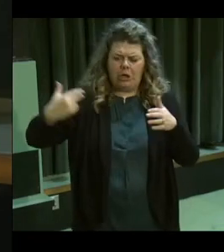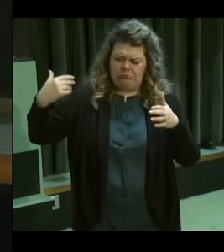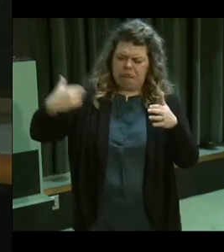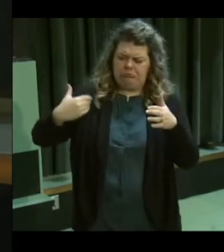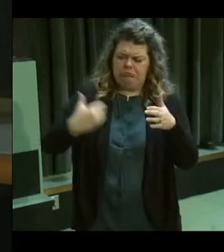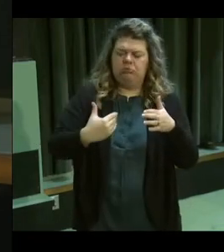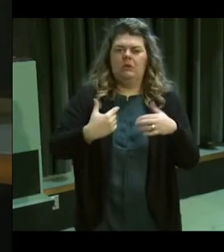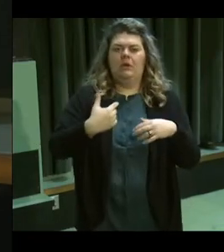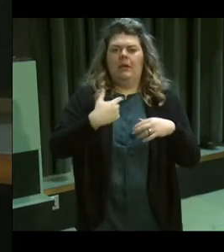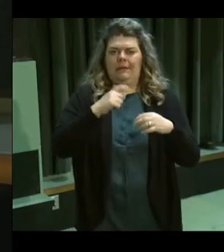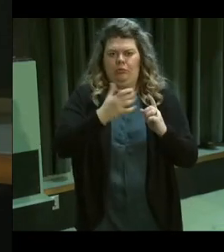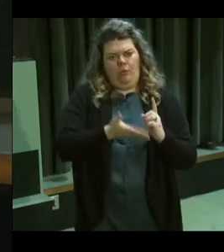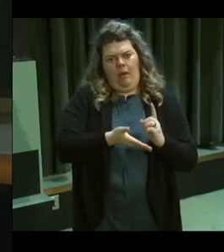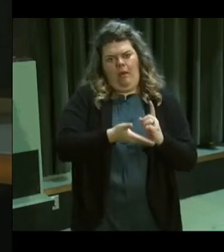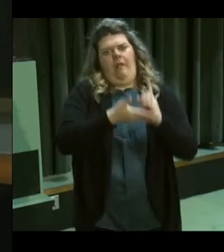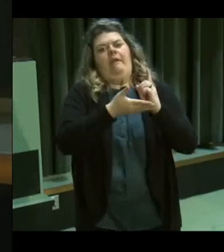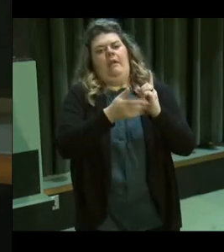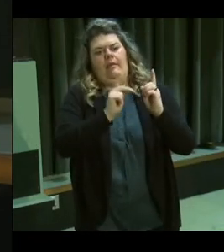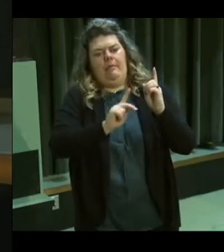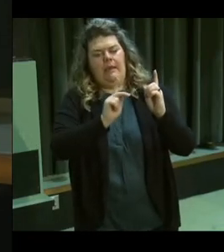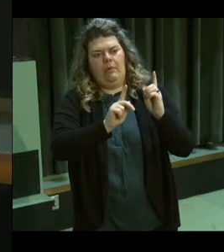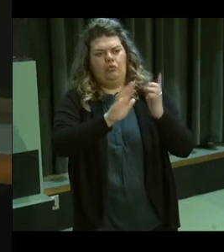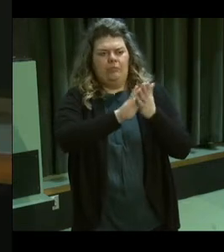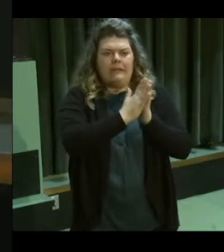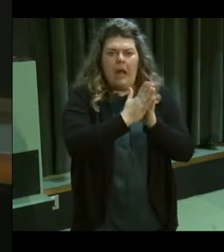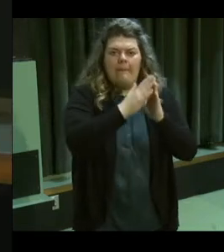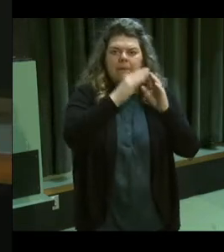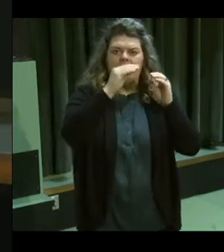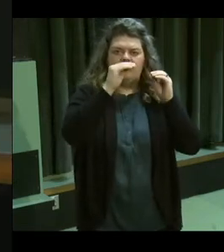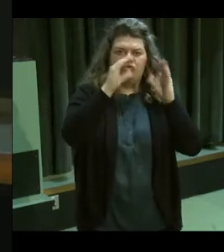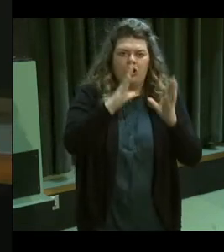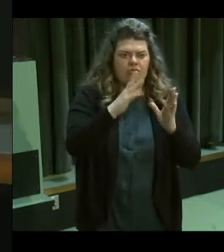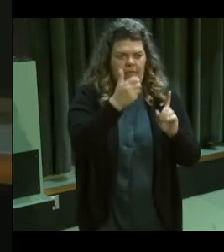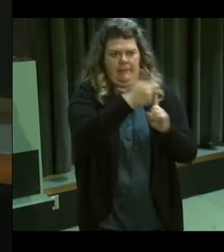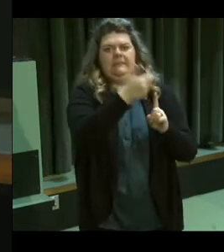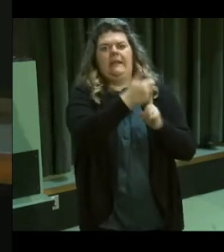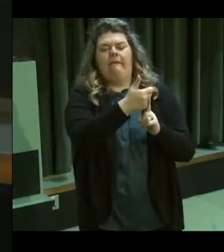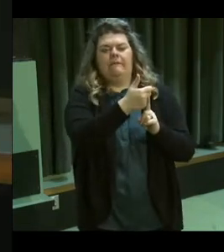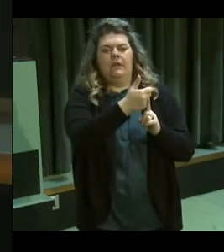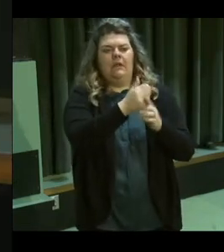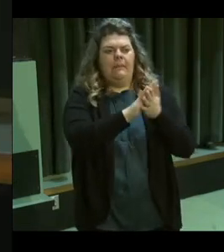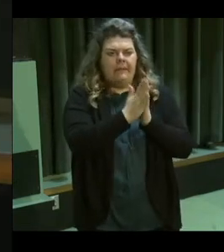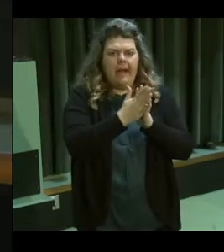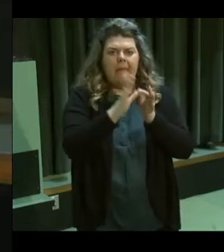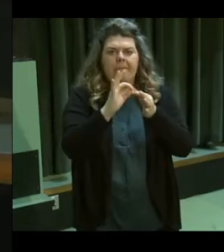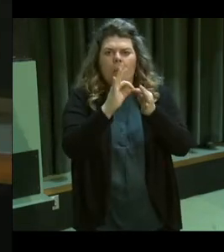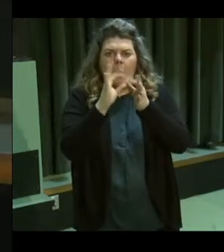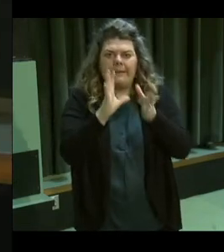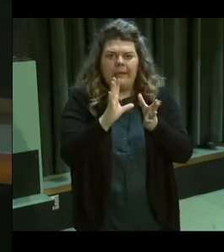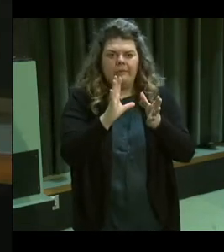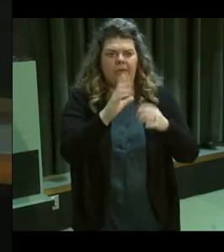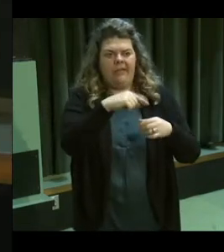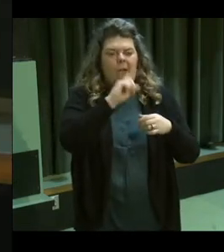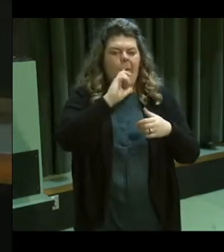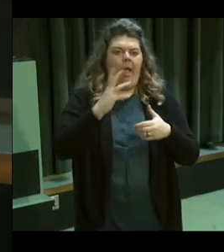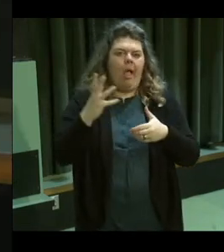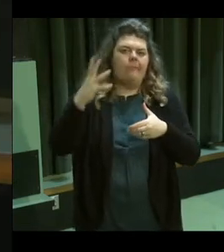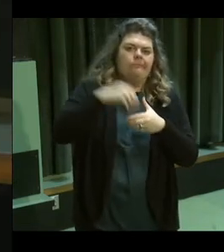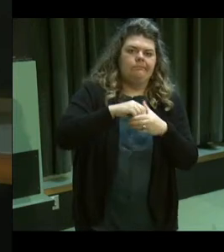participants and we look to elevate them to become instructors and then